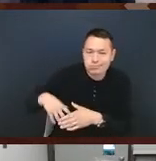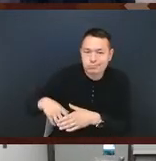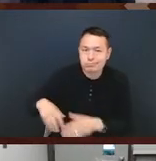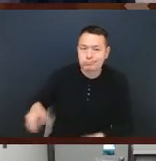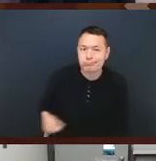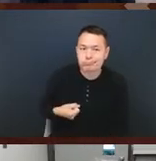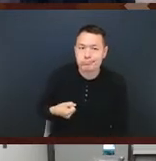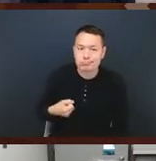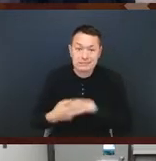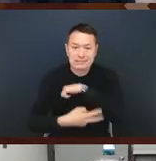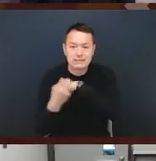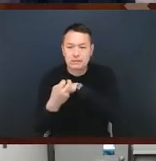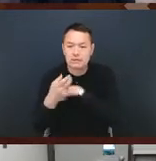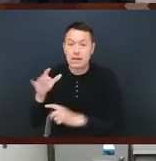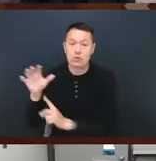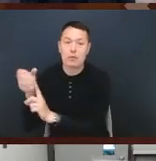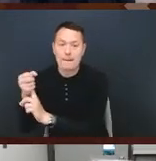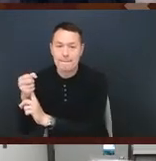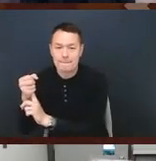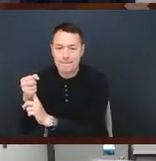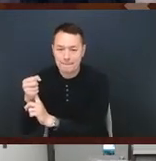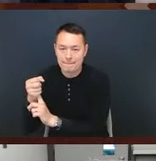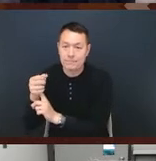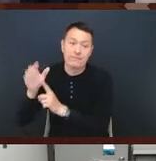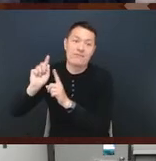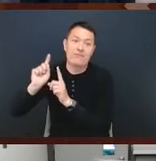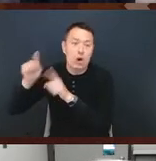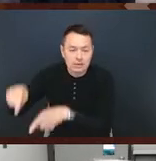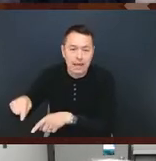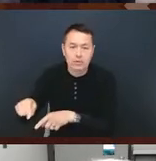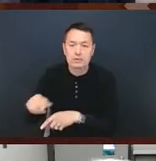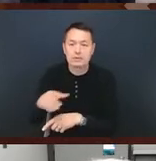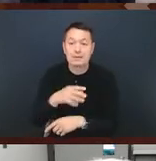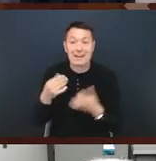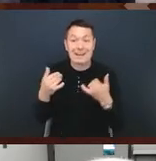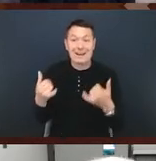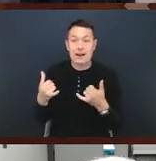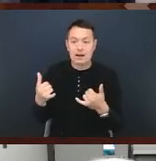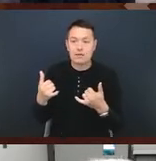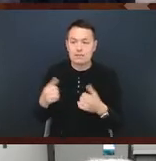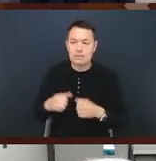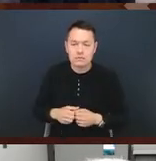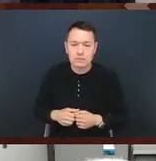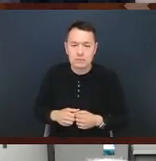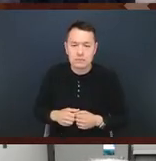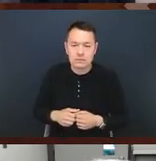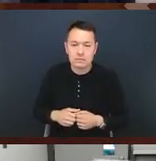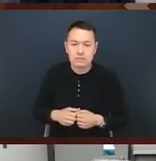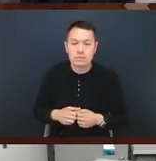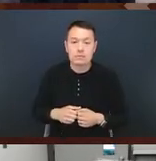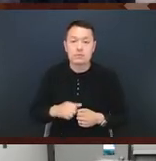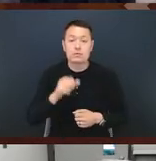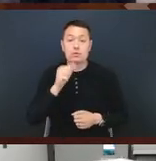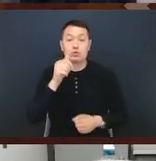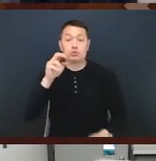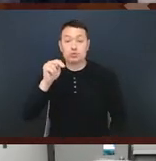So they grab and so if you get knocked out, pulls out a gun and shot the patient in the back of the head.